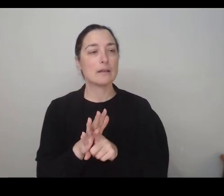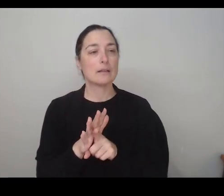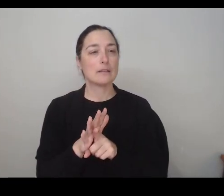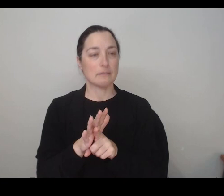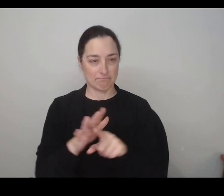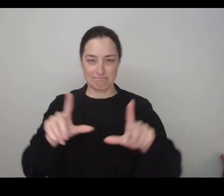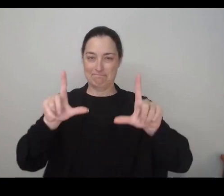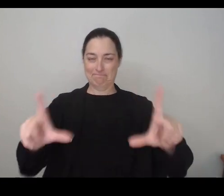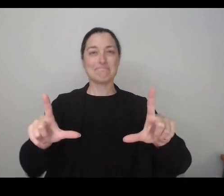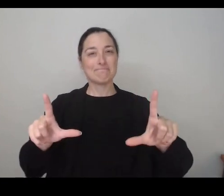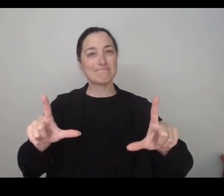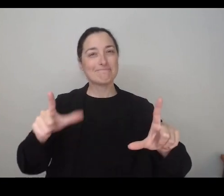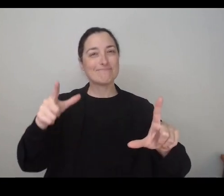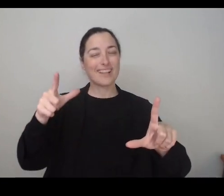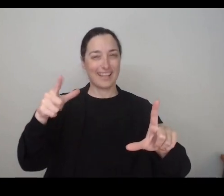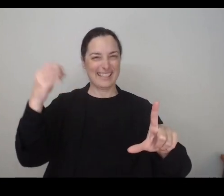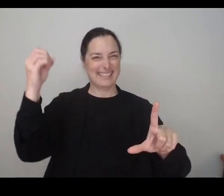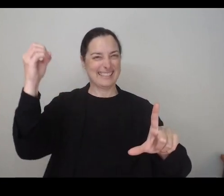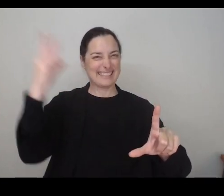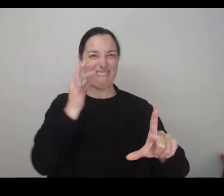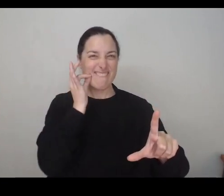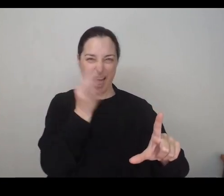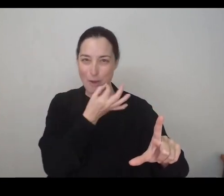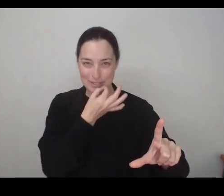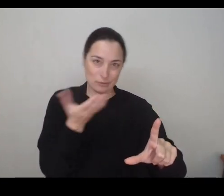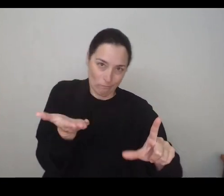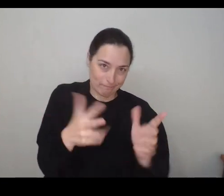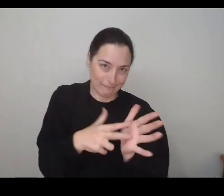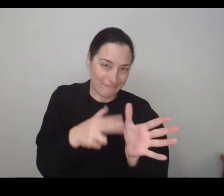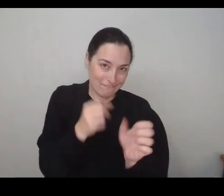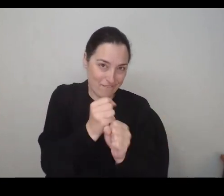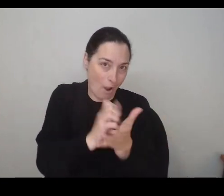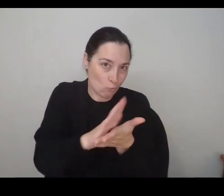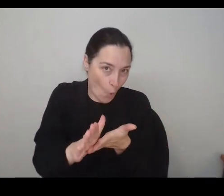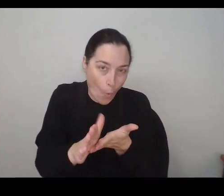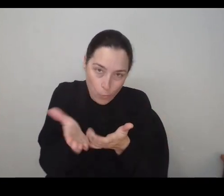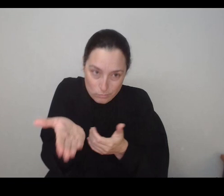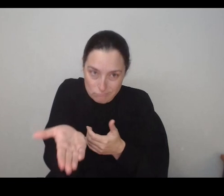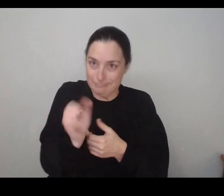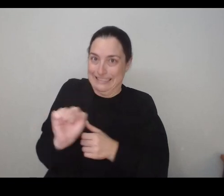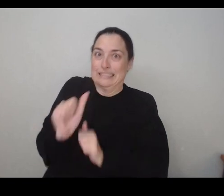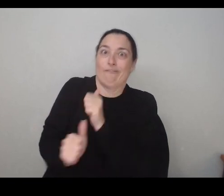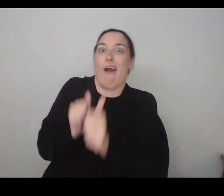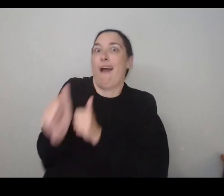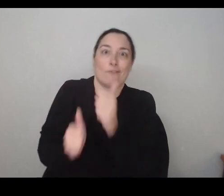which manifestly evoke Vincent Van Gogh, I mean, which was a favourite subject of Vincent.